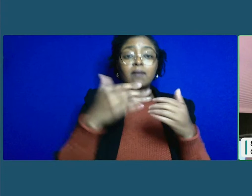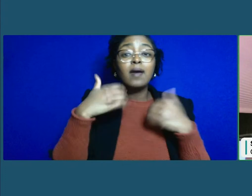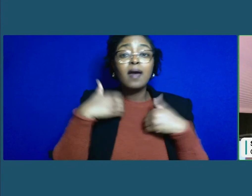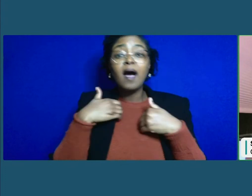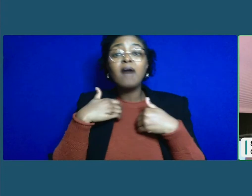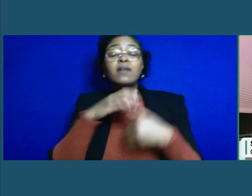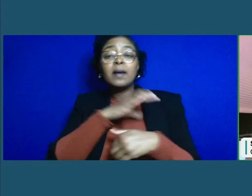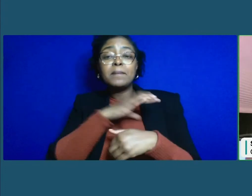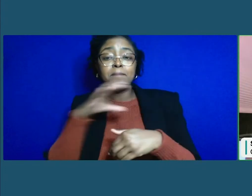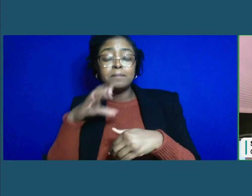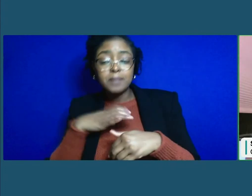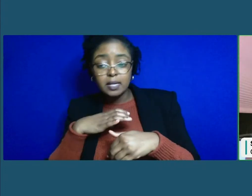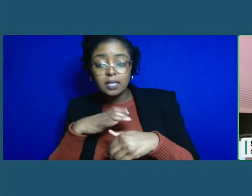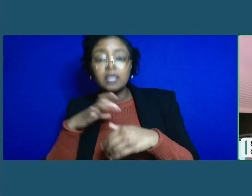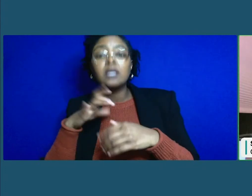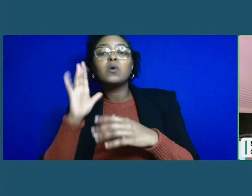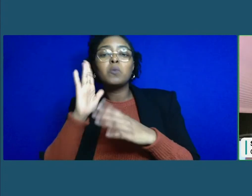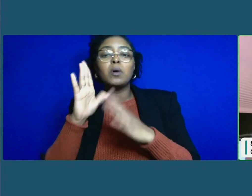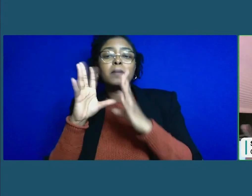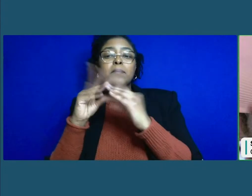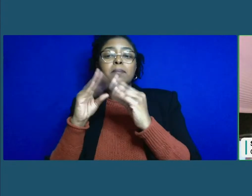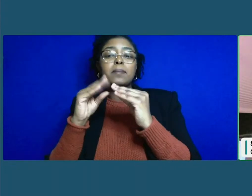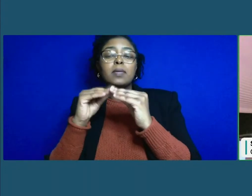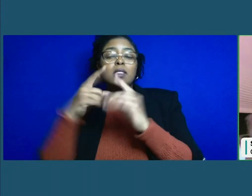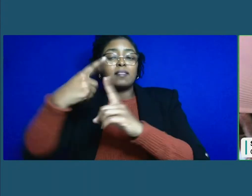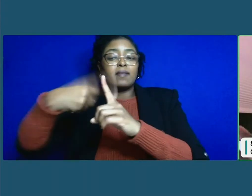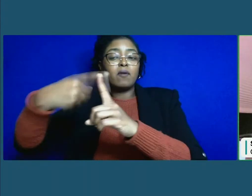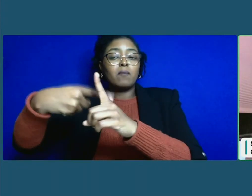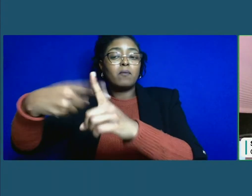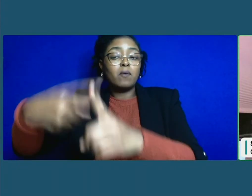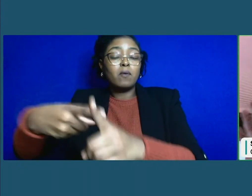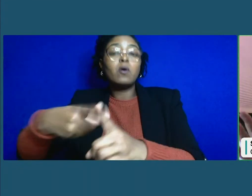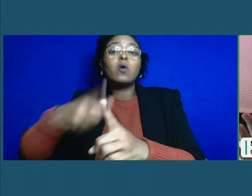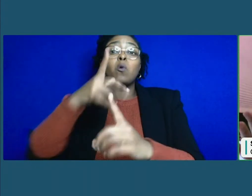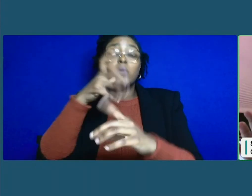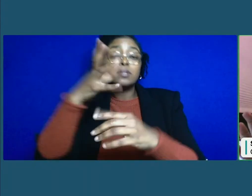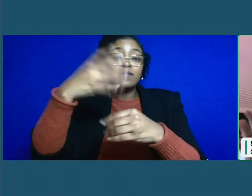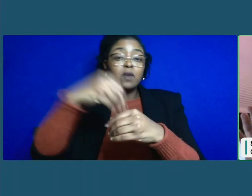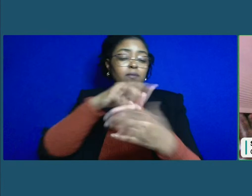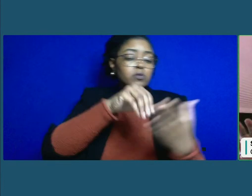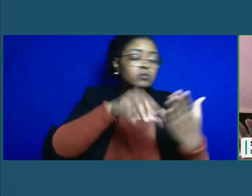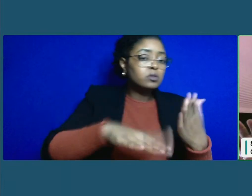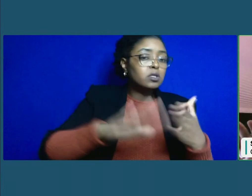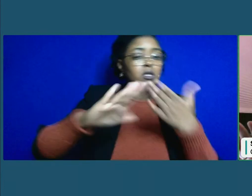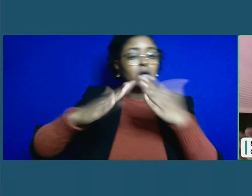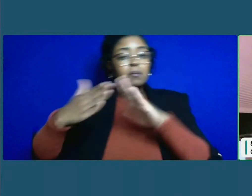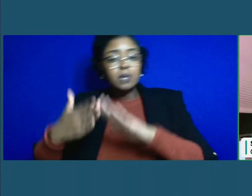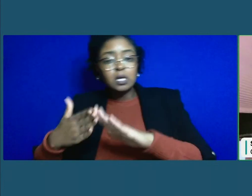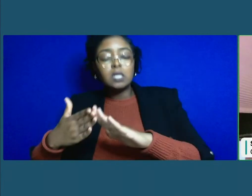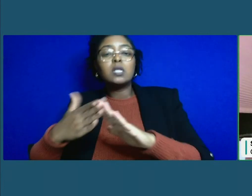have the anti racist audit steering committee that meets